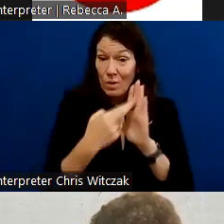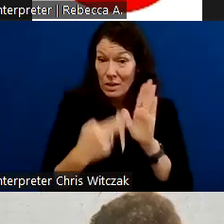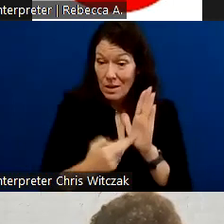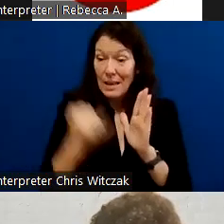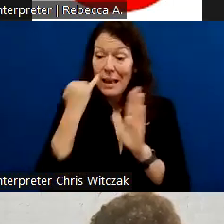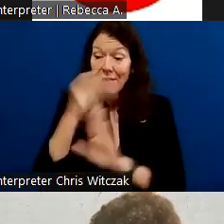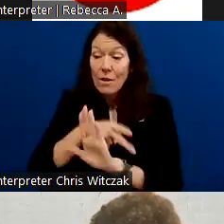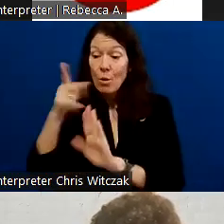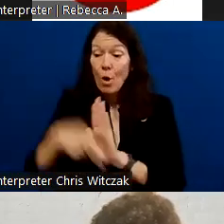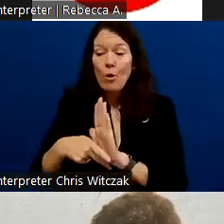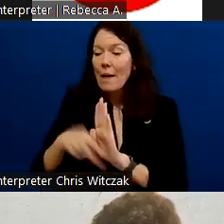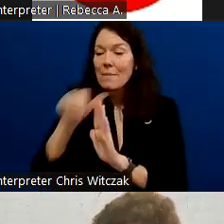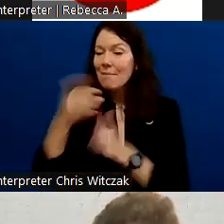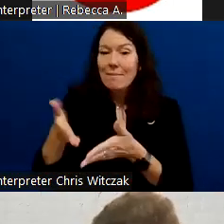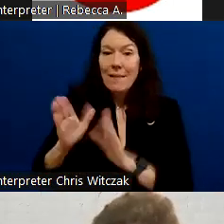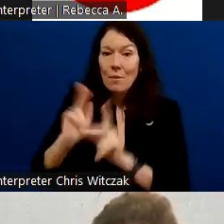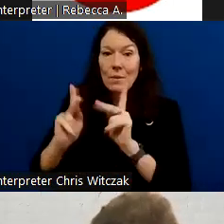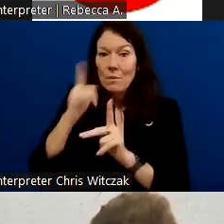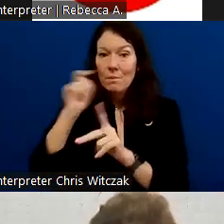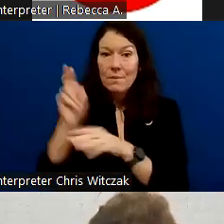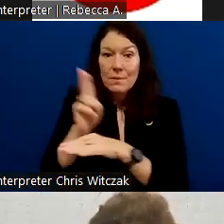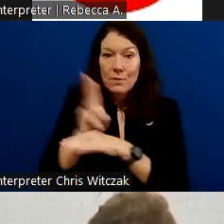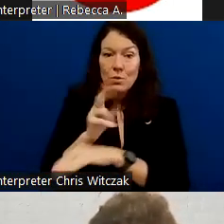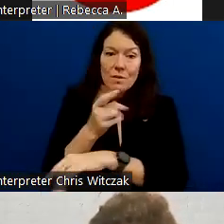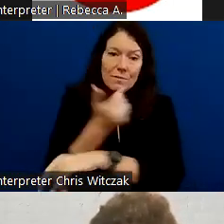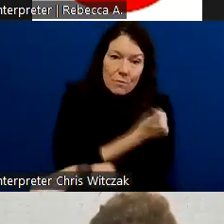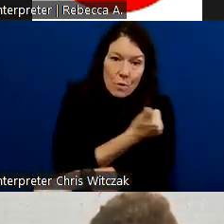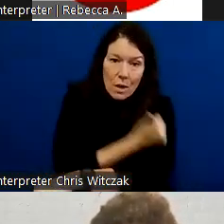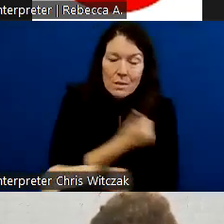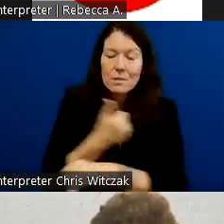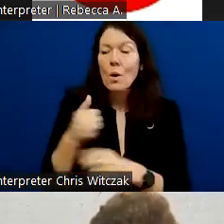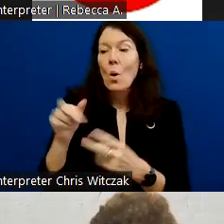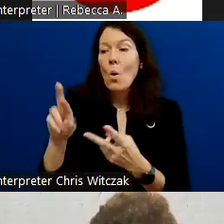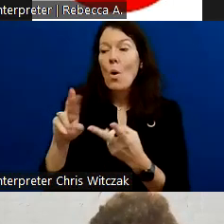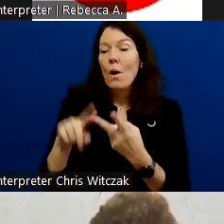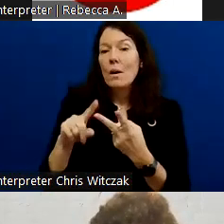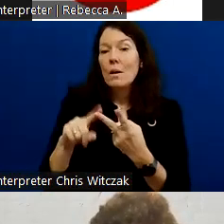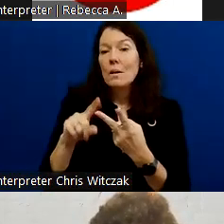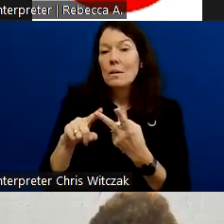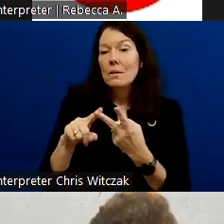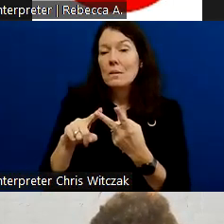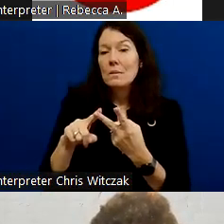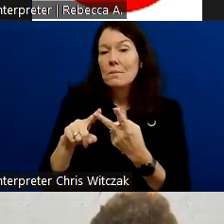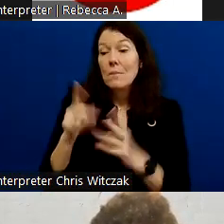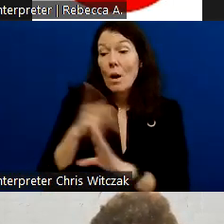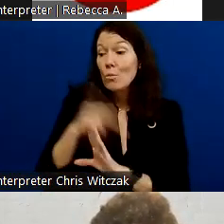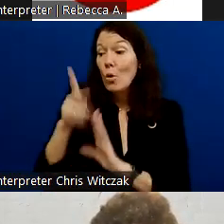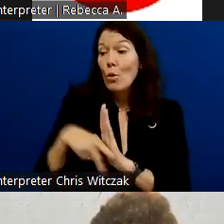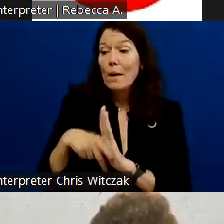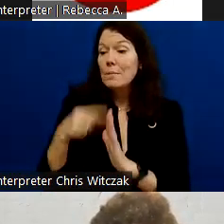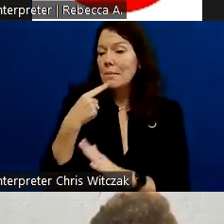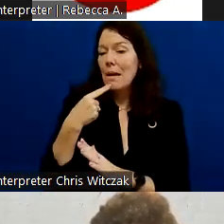people out because of substance use or program is telling people that they have to stop using